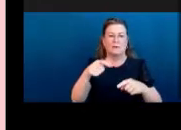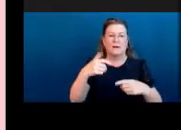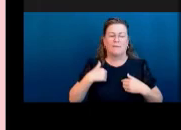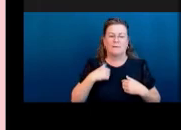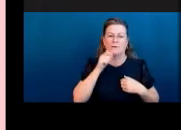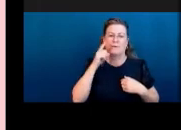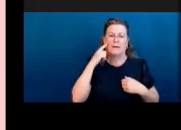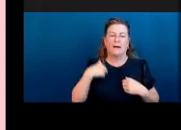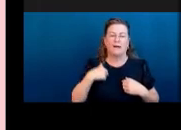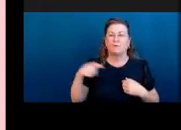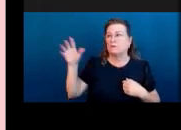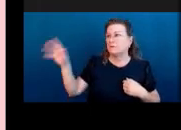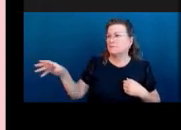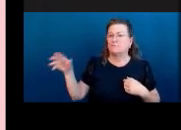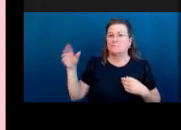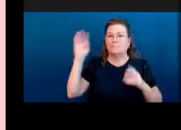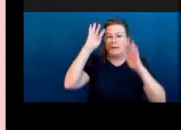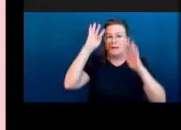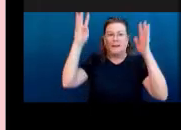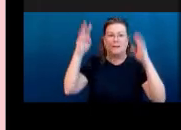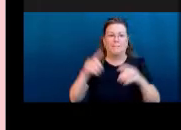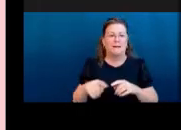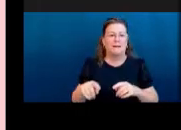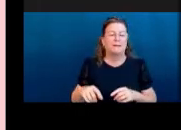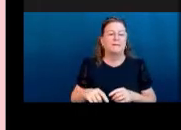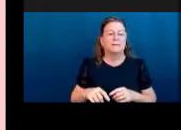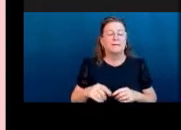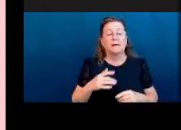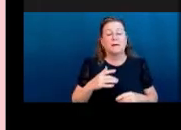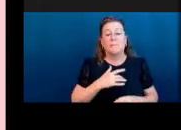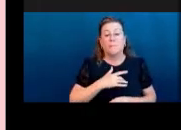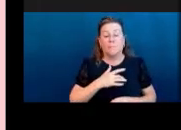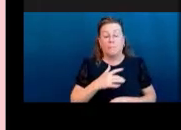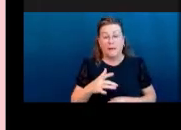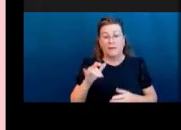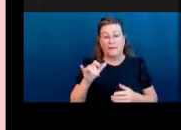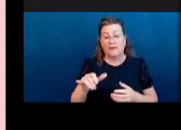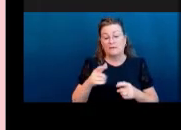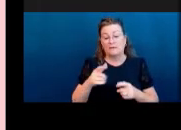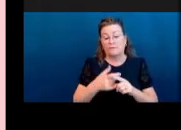stuff out of nowhere. But usually it comes from something